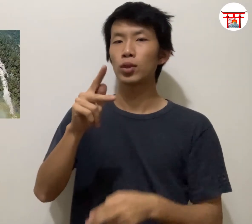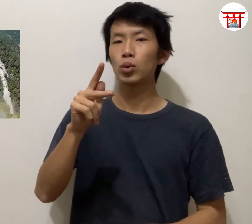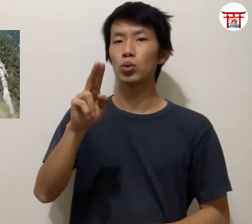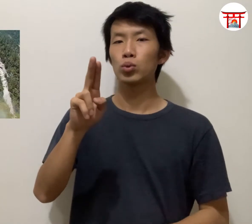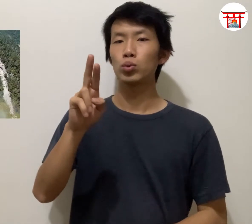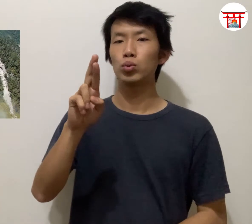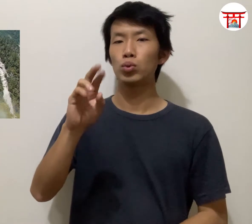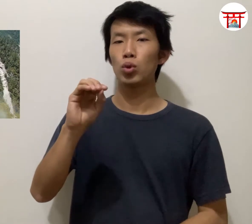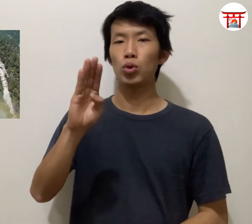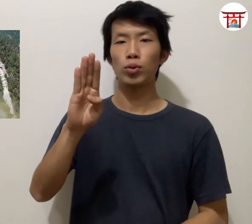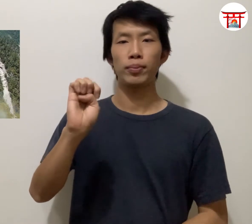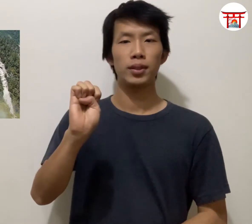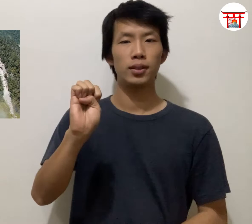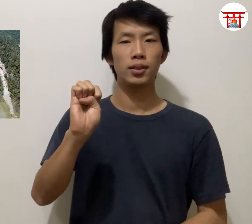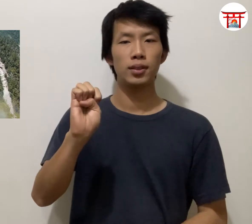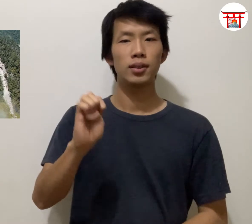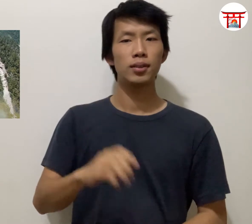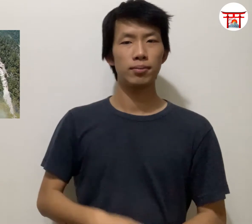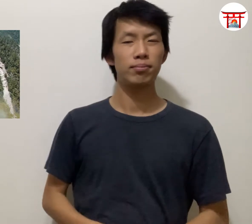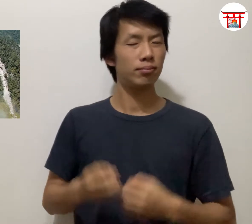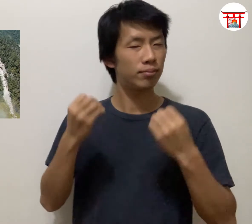Kurobe dam!